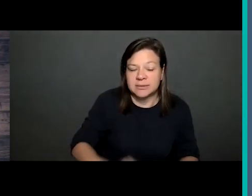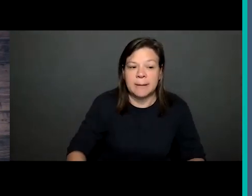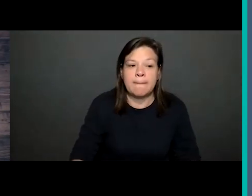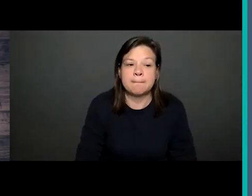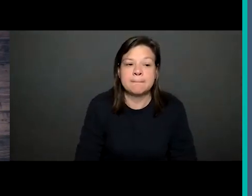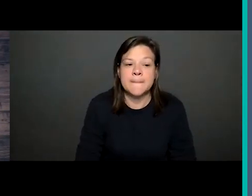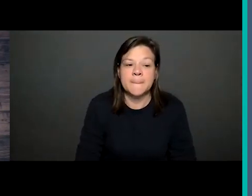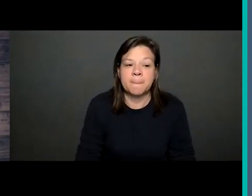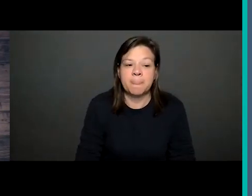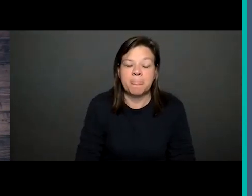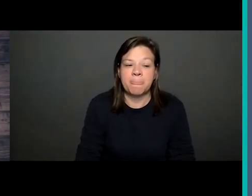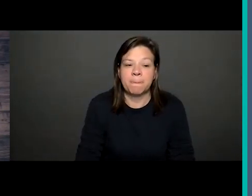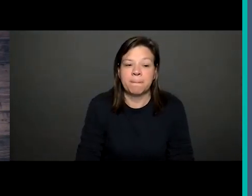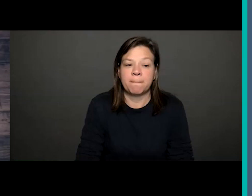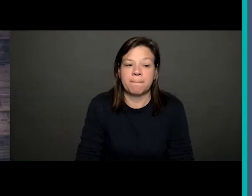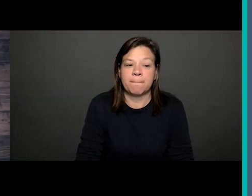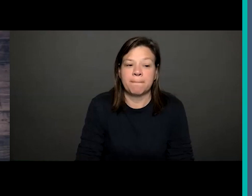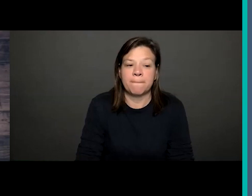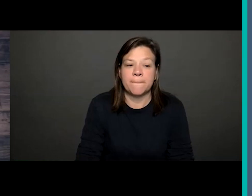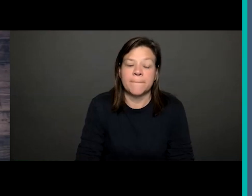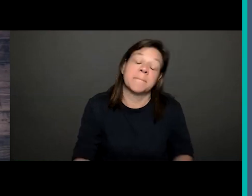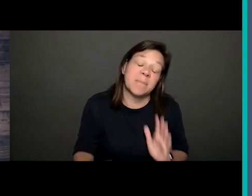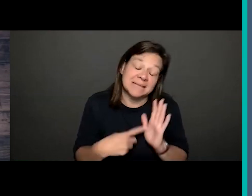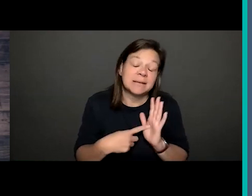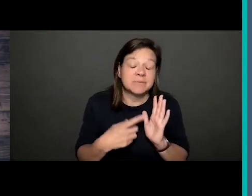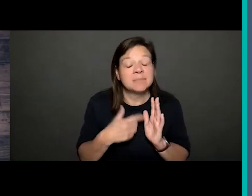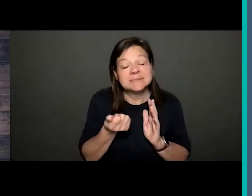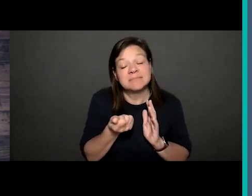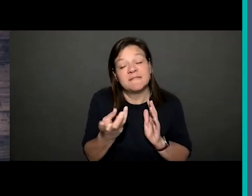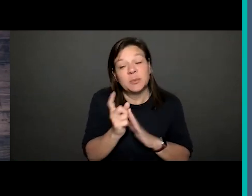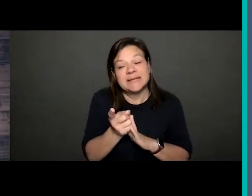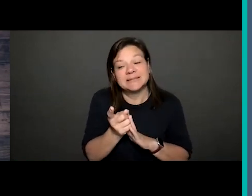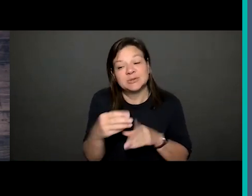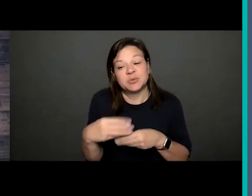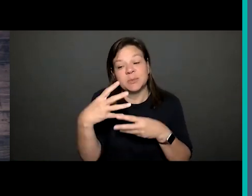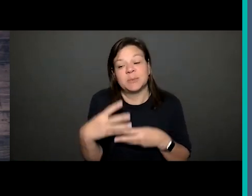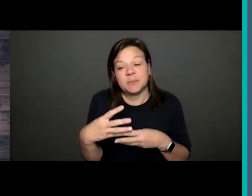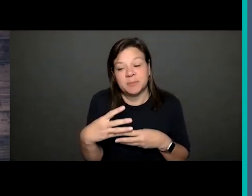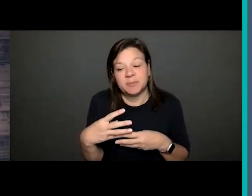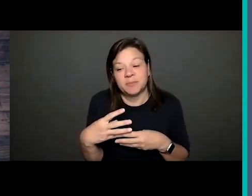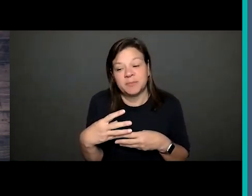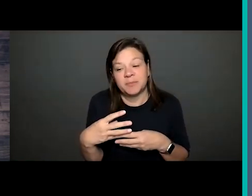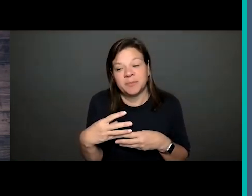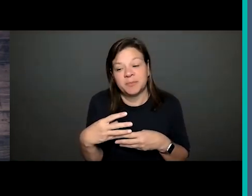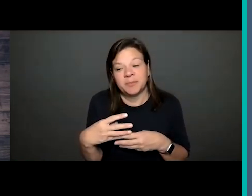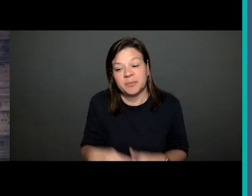AS I SAID SOMETIMES TAKE A FEW MINUTES. BUT THE JEST IS SOMETIMES YOU ARE LUCKY AND IT WILL HAPPEN RIGHT AWAY.